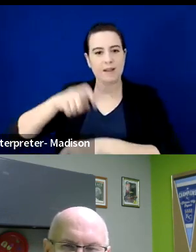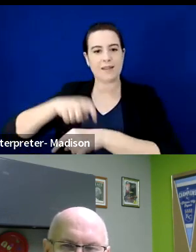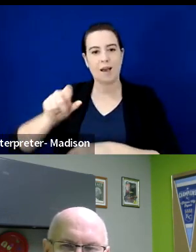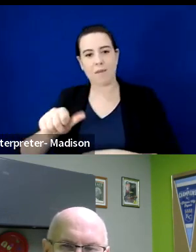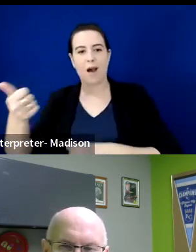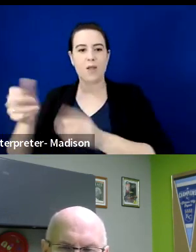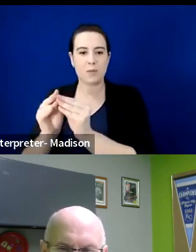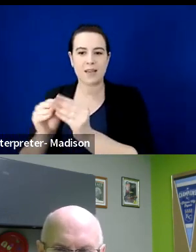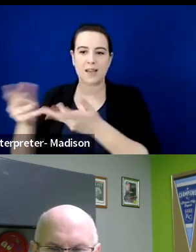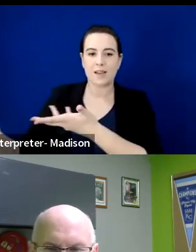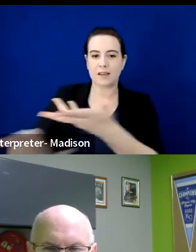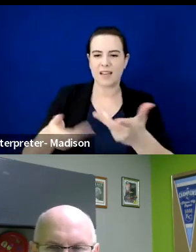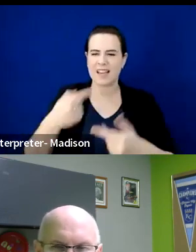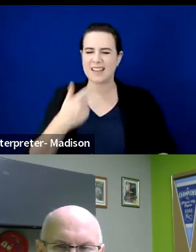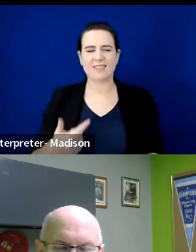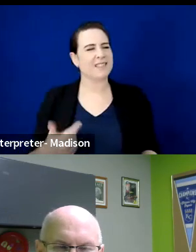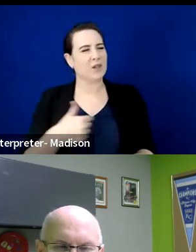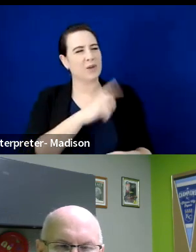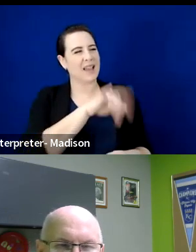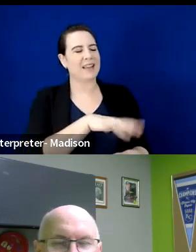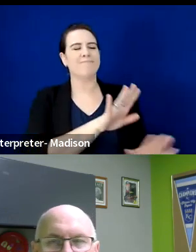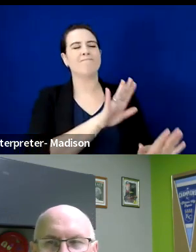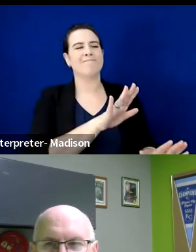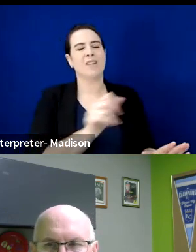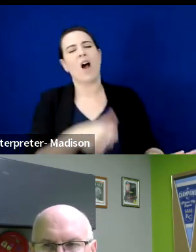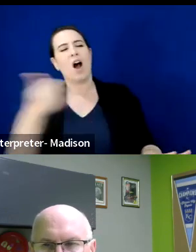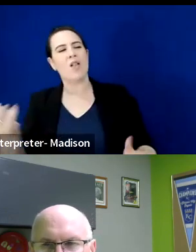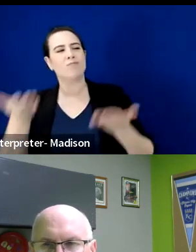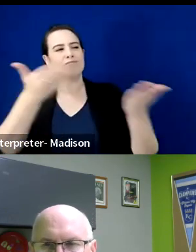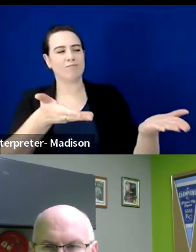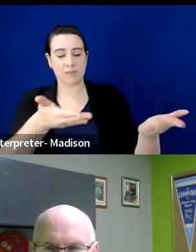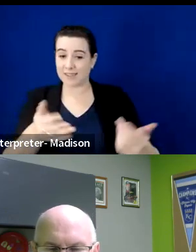I think -- and my hat is off to Rob -- who is the executive director at the center in St. Joseph, Meryl, because they have got a focus group going. It gives the right place at the right time and another meeting.